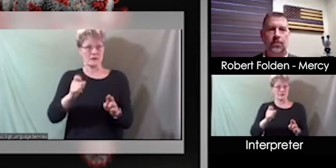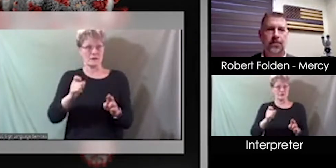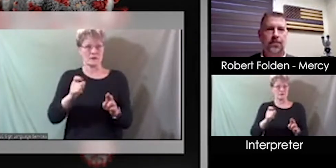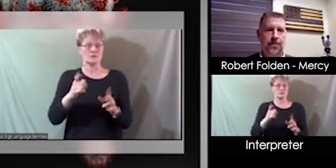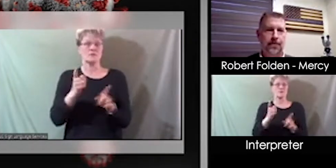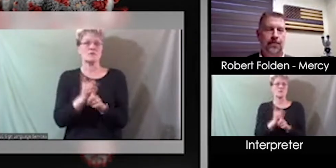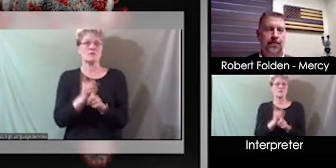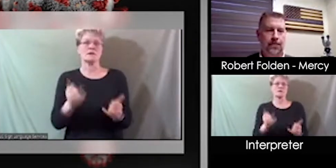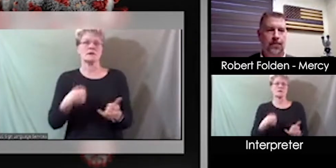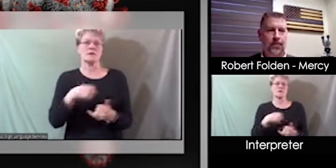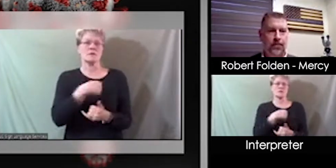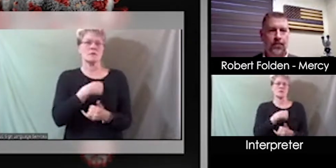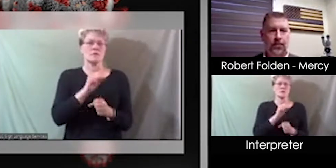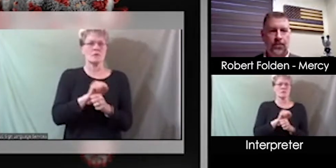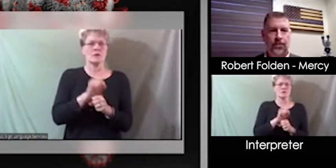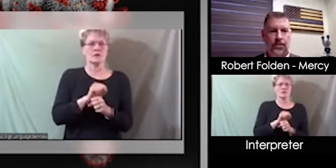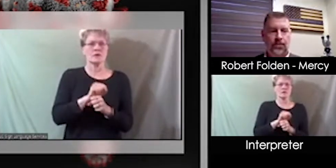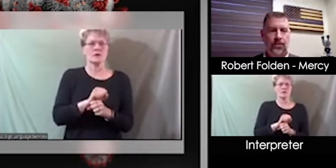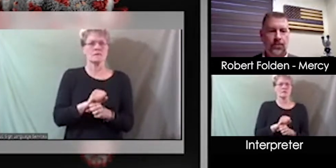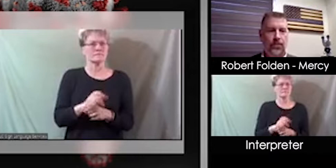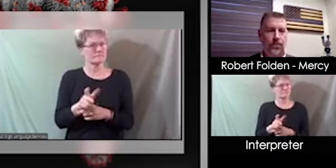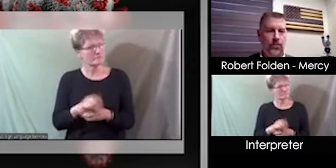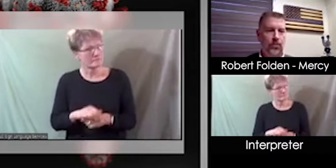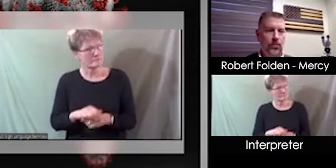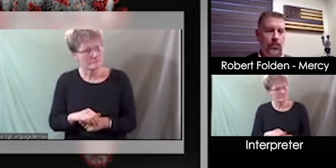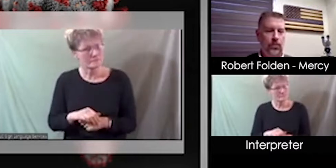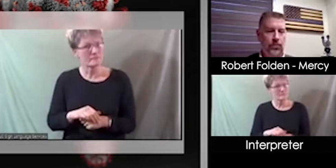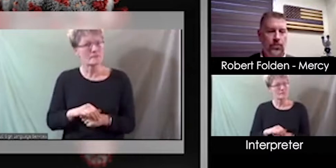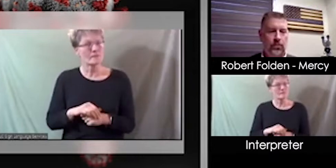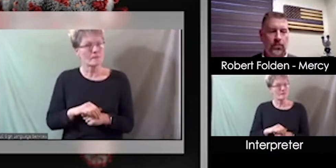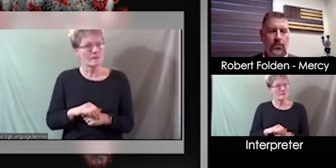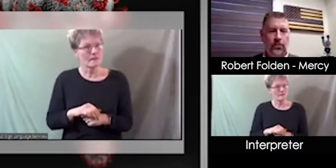which is a hood like a system that is actually a little bit more effective